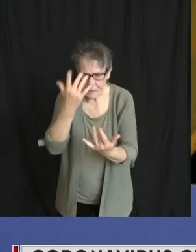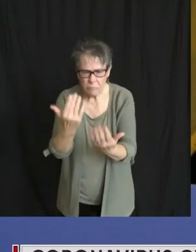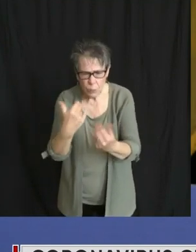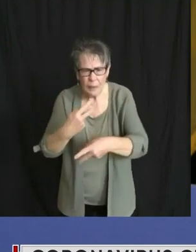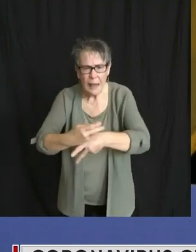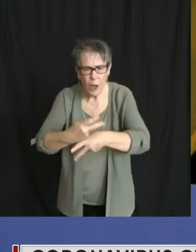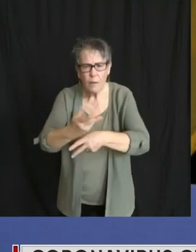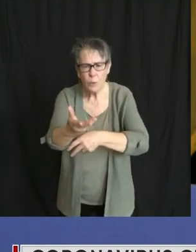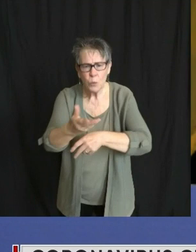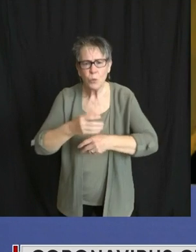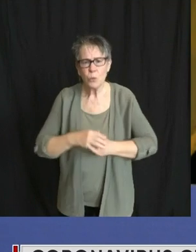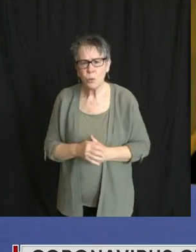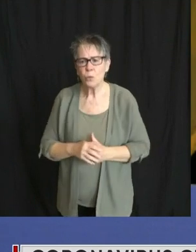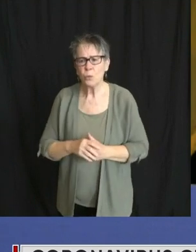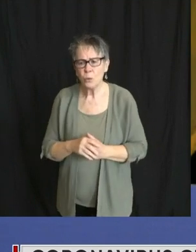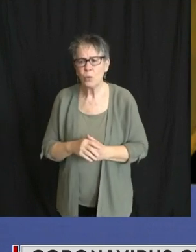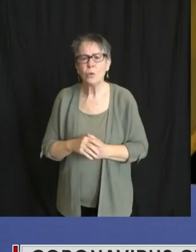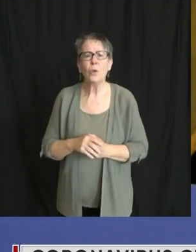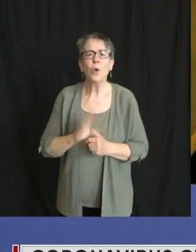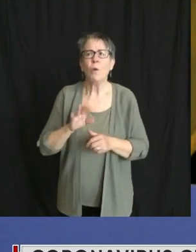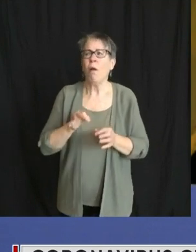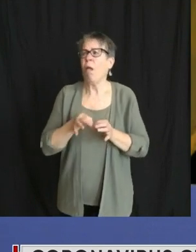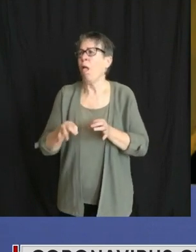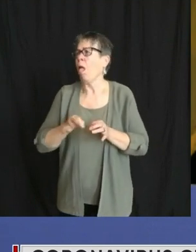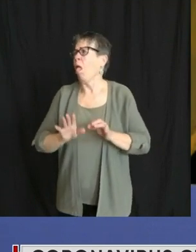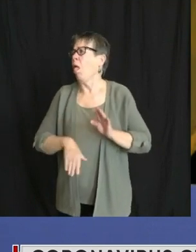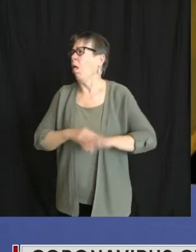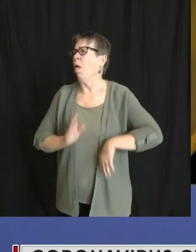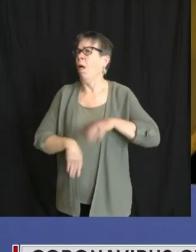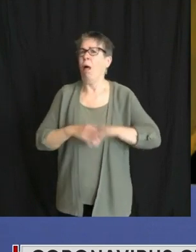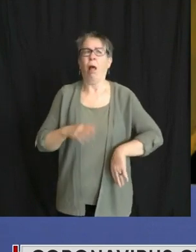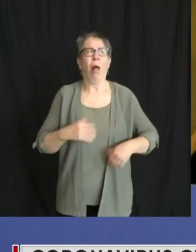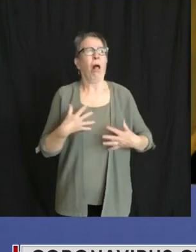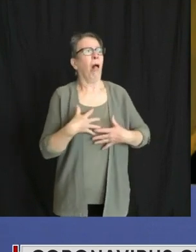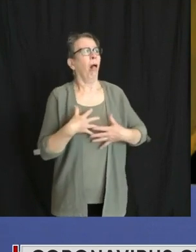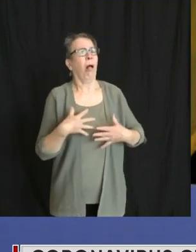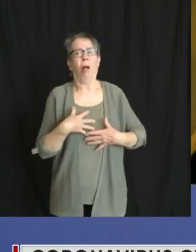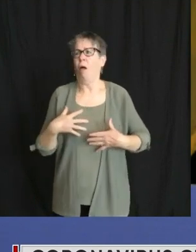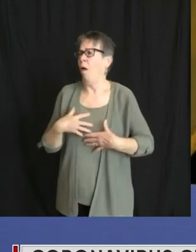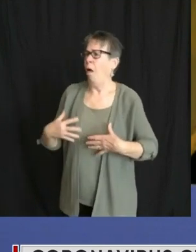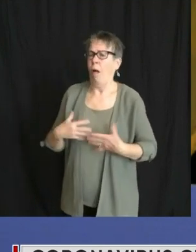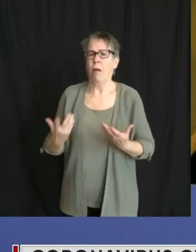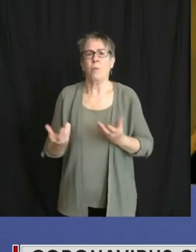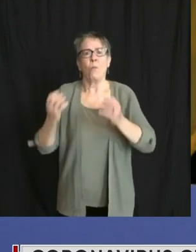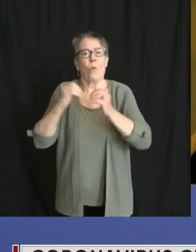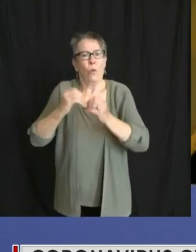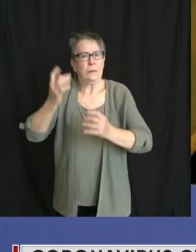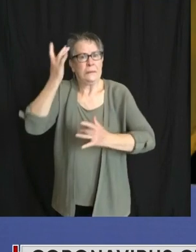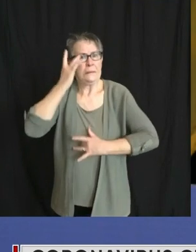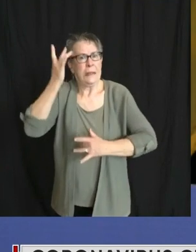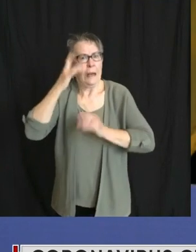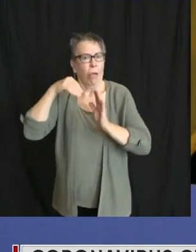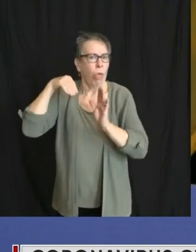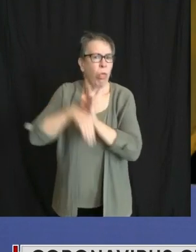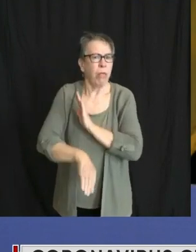YEAR, THEY ARE ALWAYS AVAILABLE TO EVERYONE. I URGE YOU, DO NOT DELAY GOING